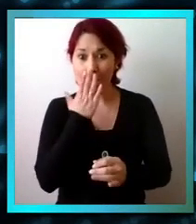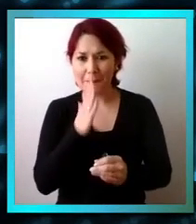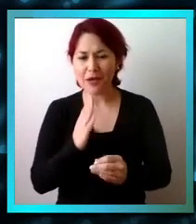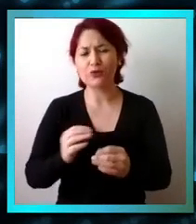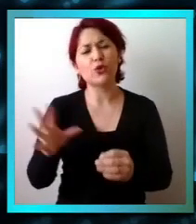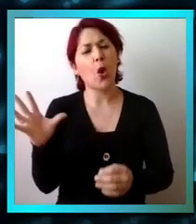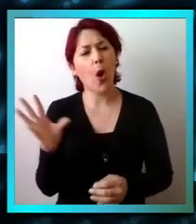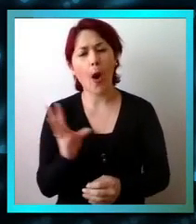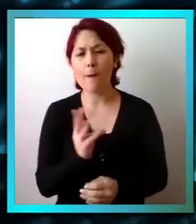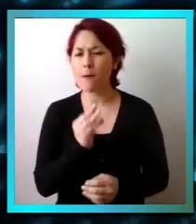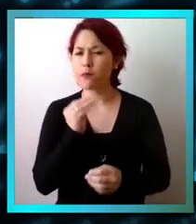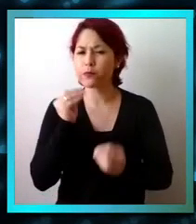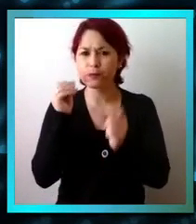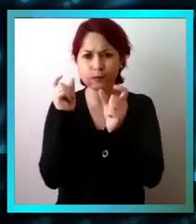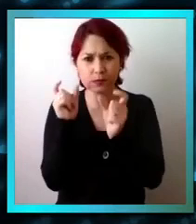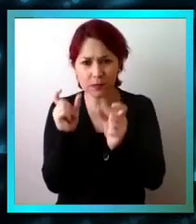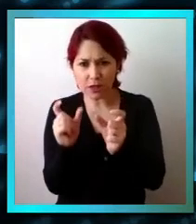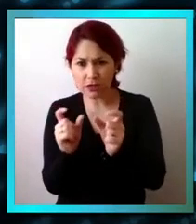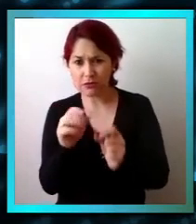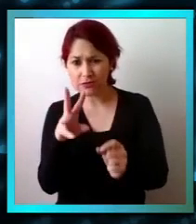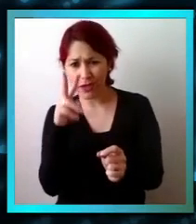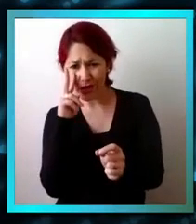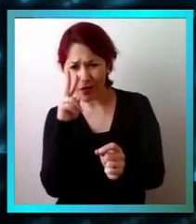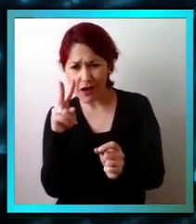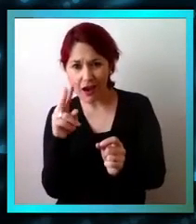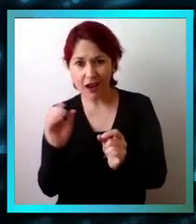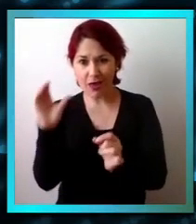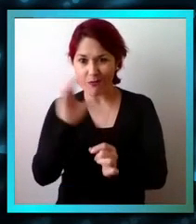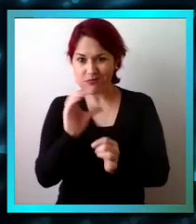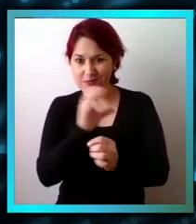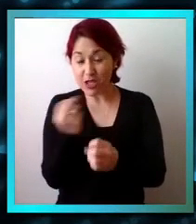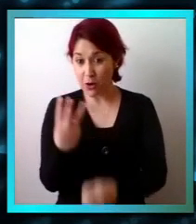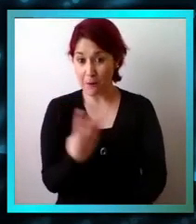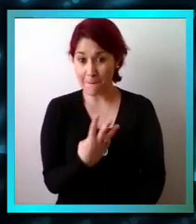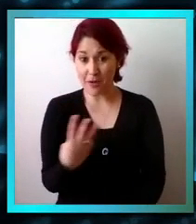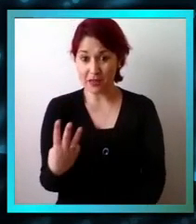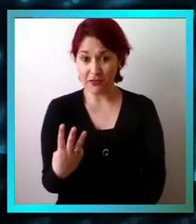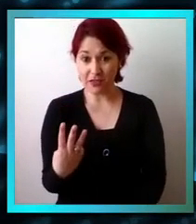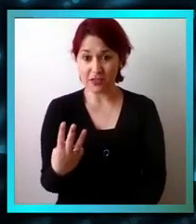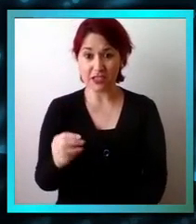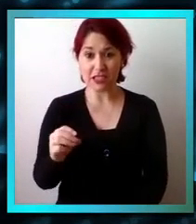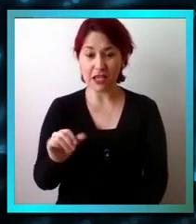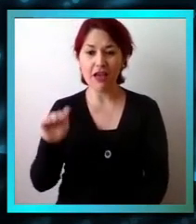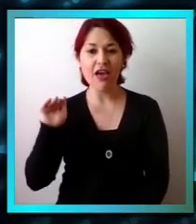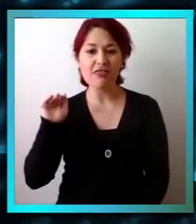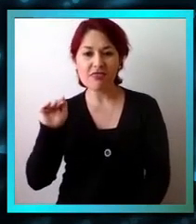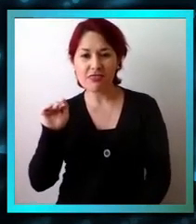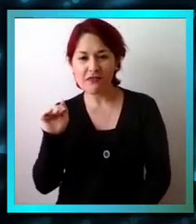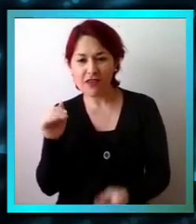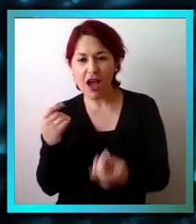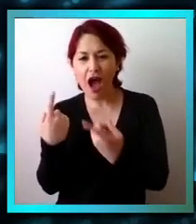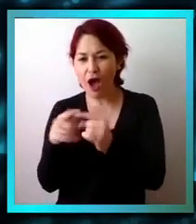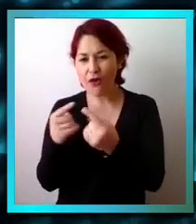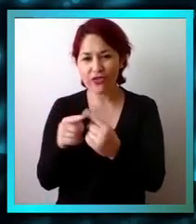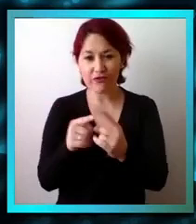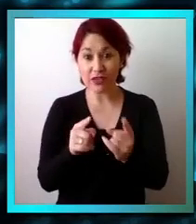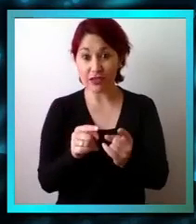and they joined their hiking hackers team the criminal gangs uh from the second category uh